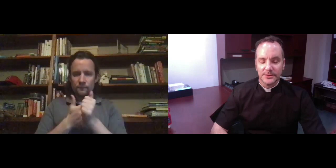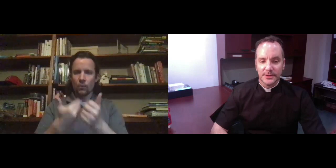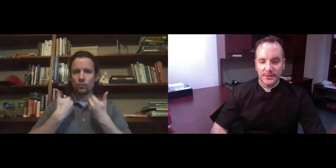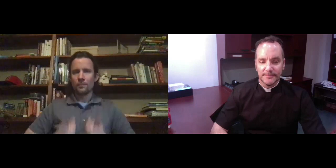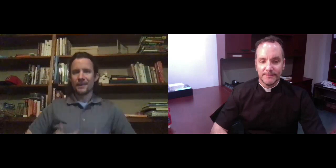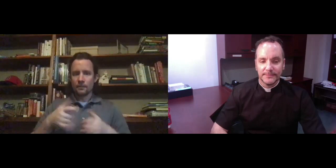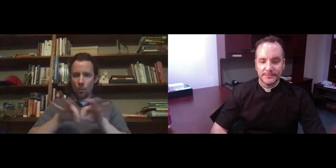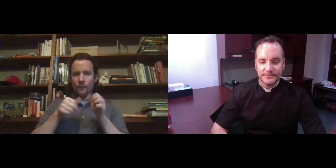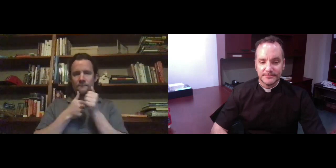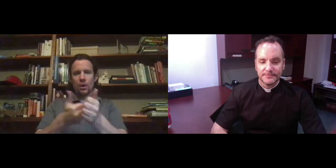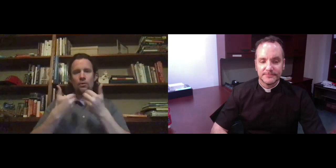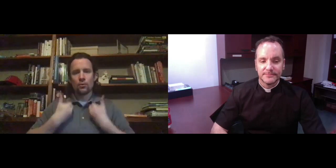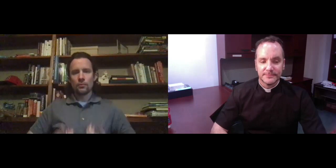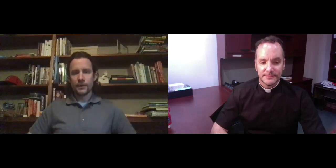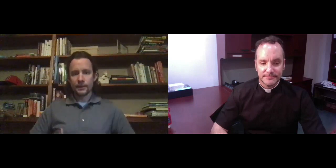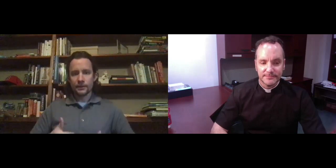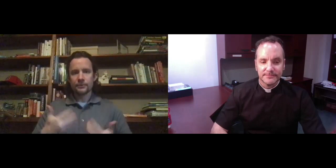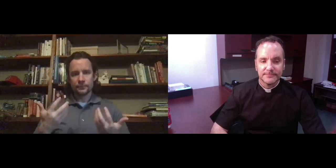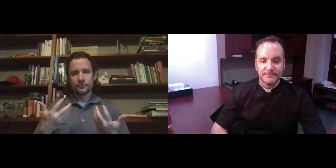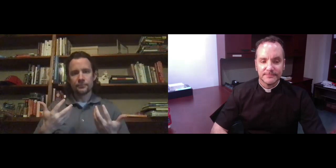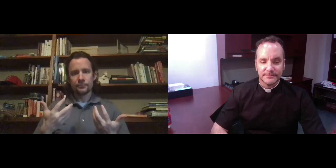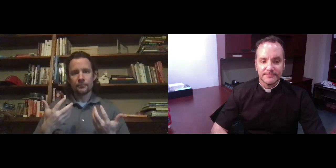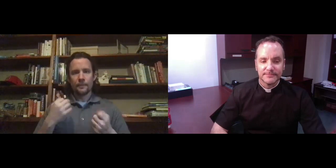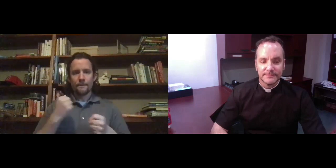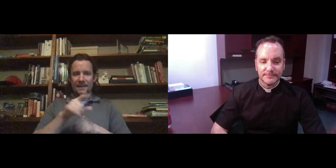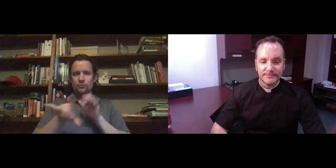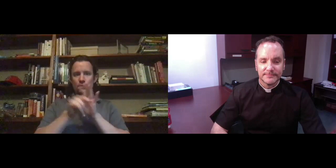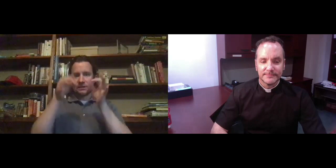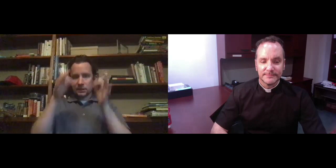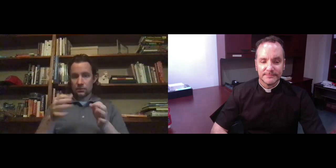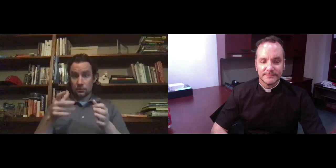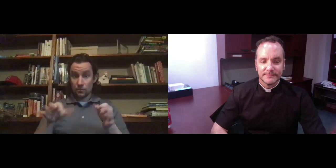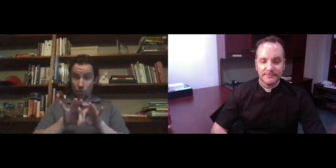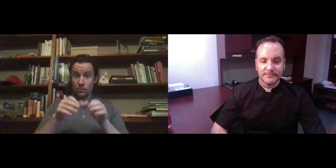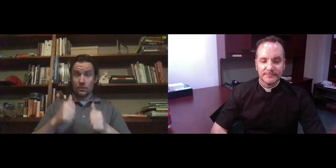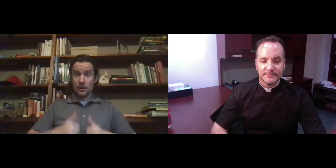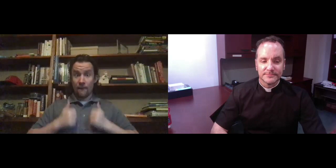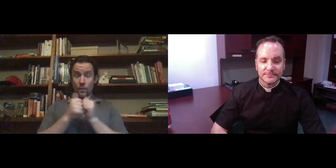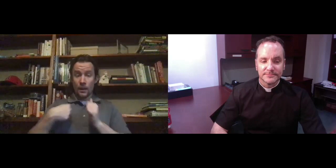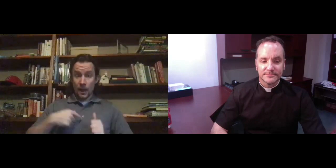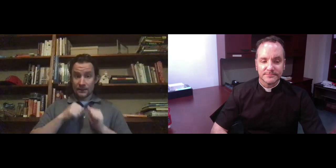You are my servants. Follow me." So he was trying to drive home that